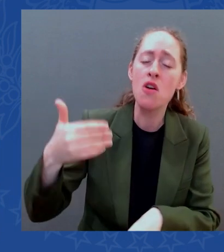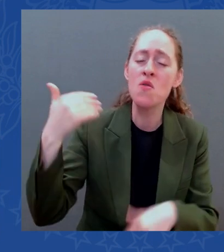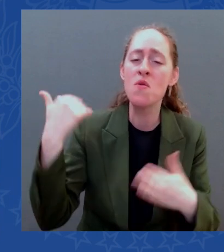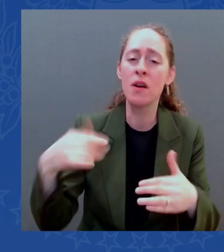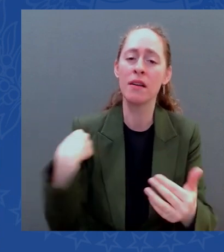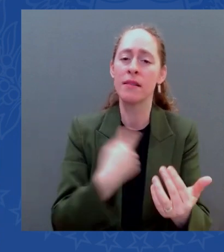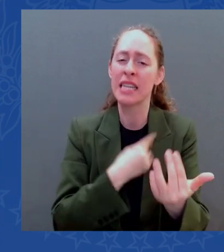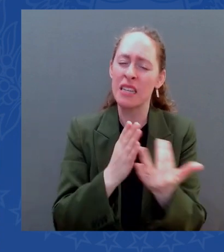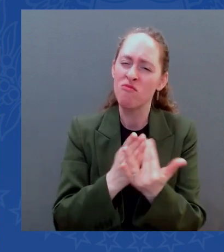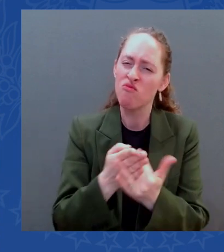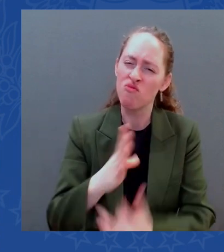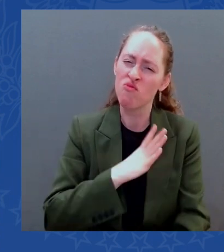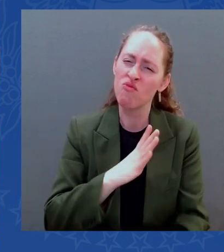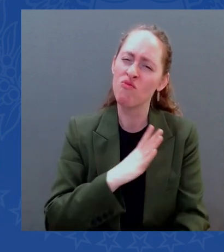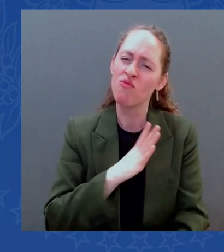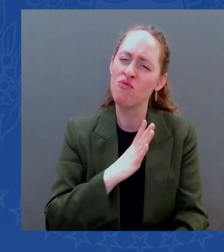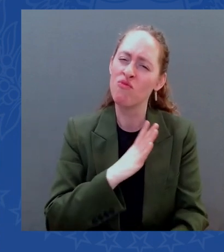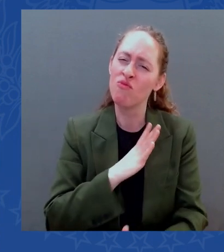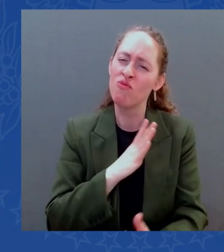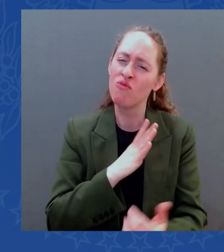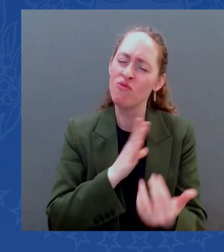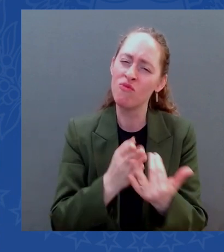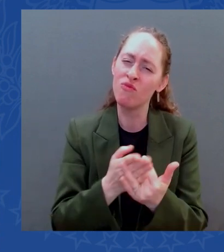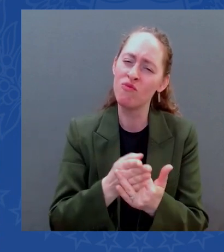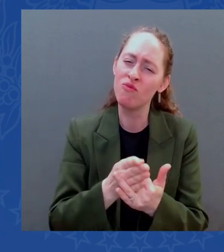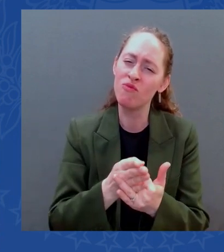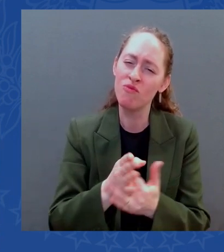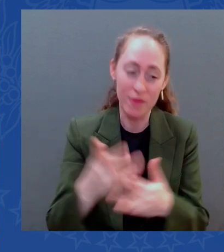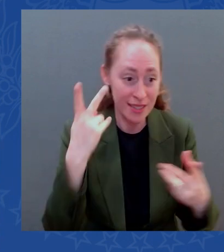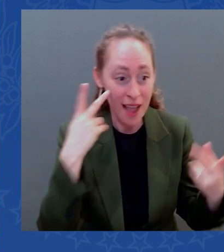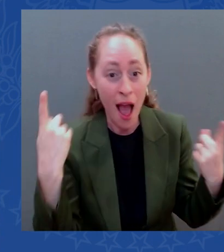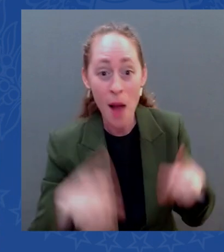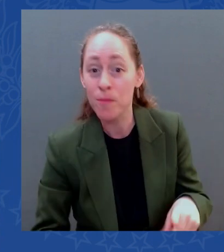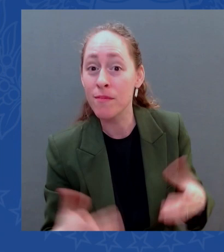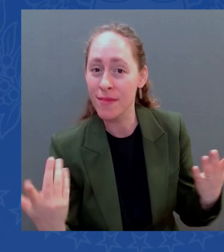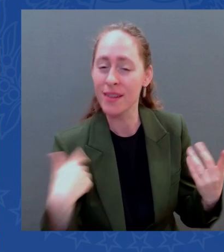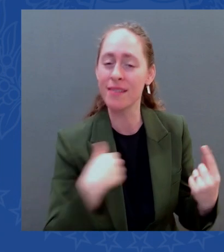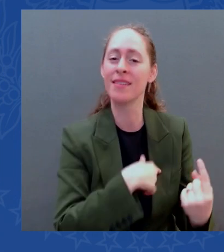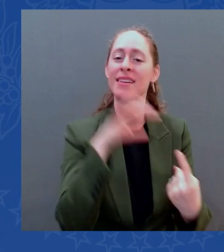For almost all of us, it was the first time we got to hoist the Stanley Cup --